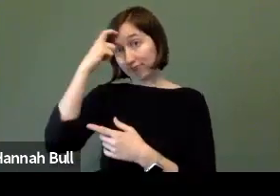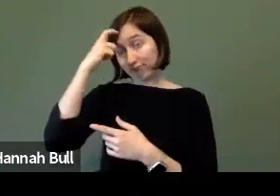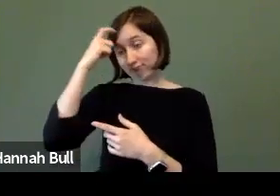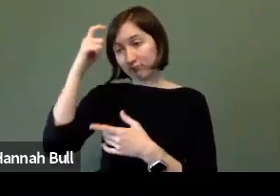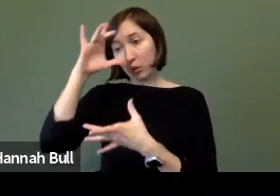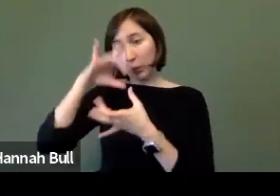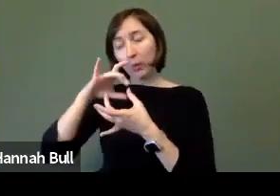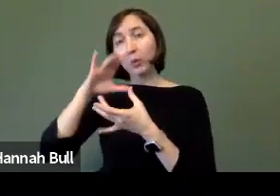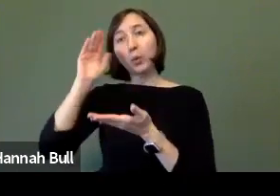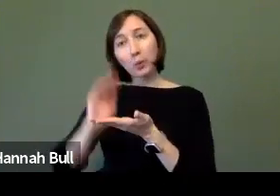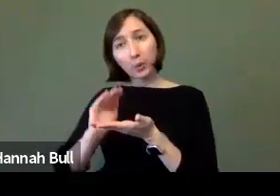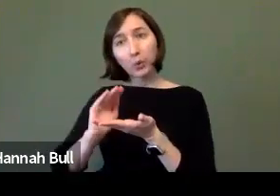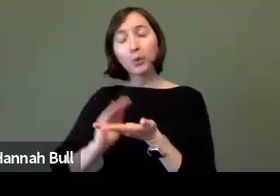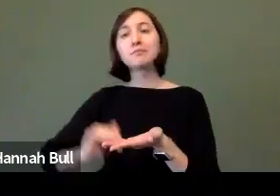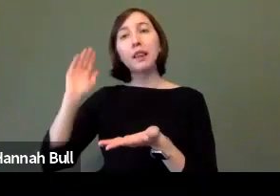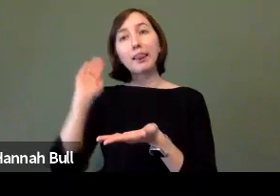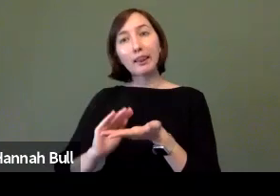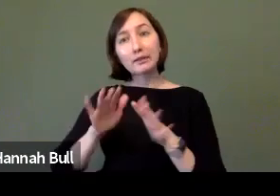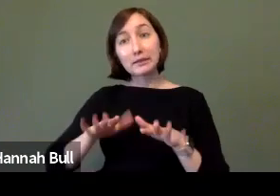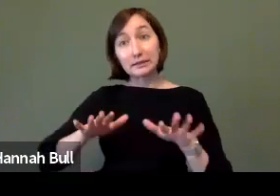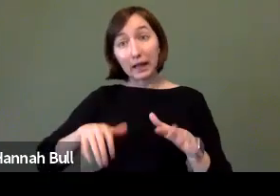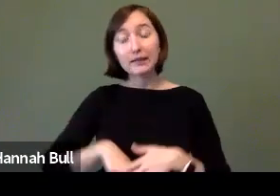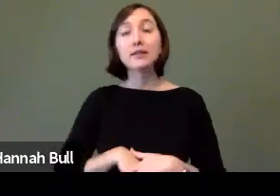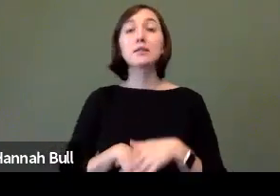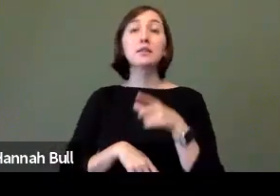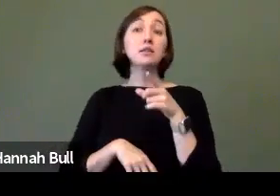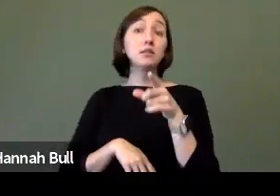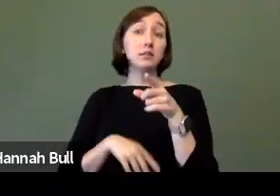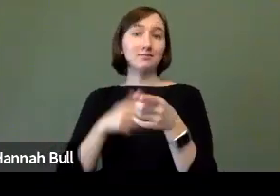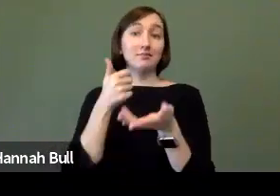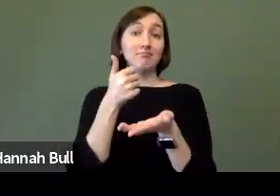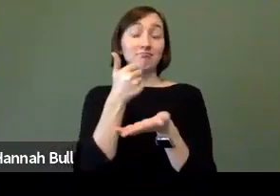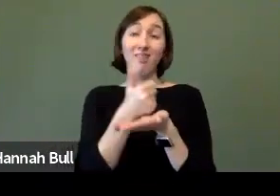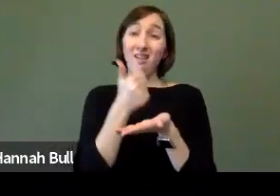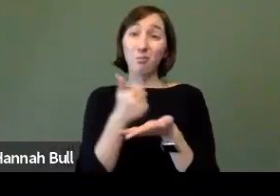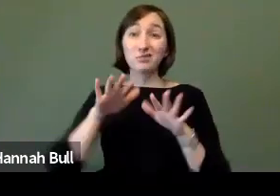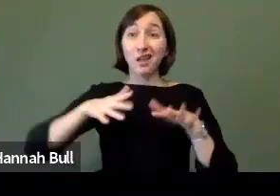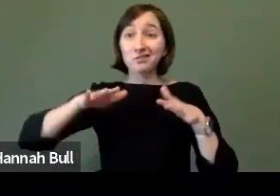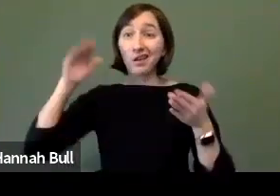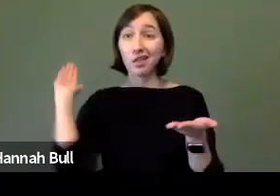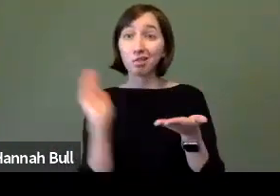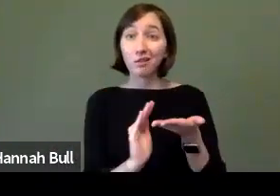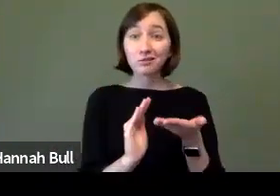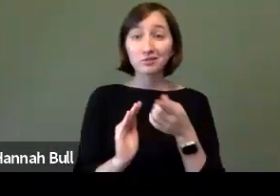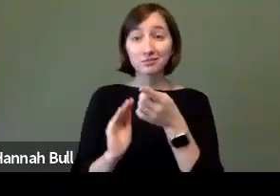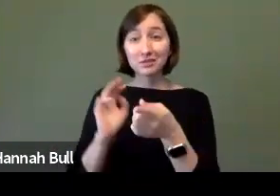There's an image of someone using an iPad and Apple pencil and they're coloring in a mandala.